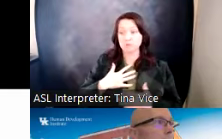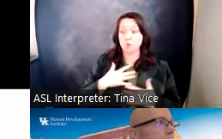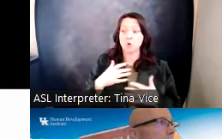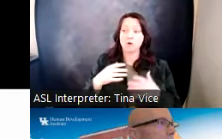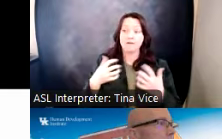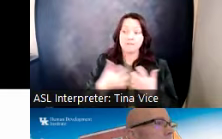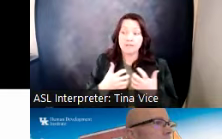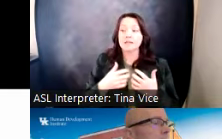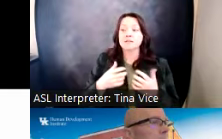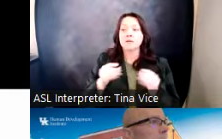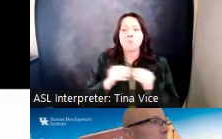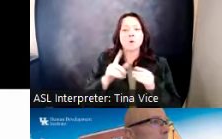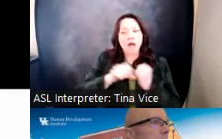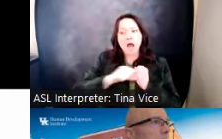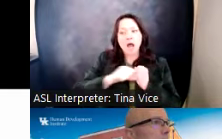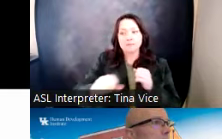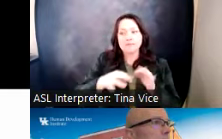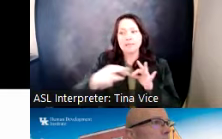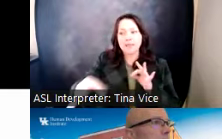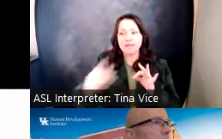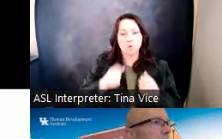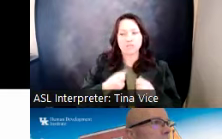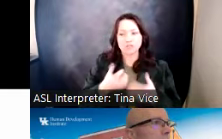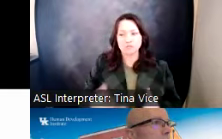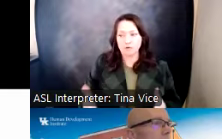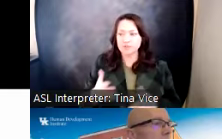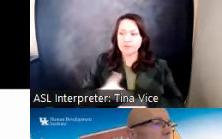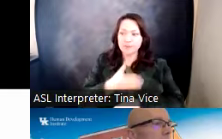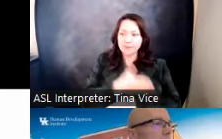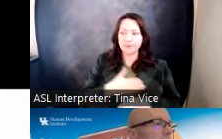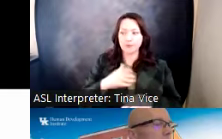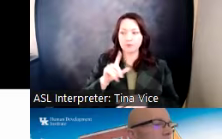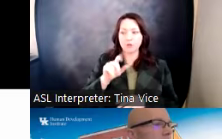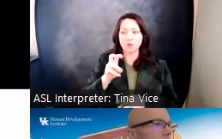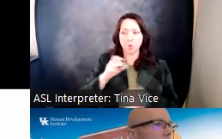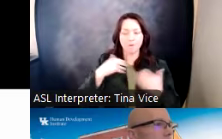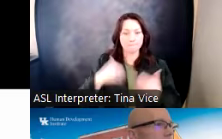exercise. Um they improved lower body strength and power and improved their walking performance. So they were able